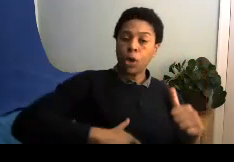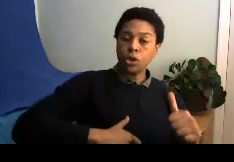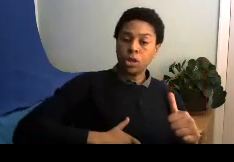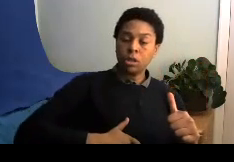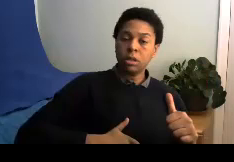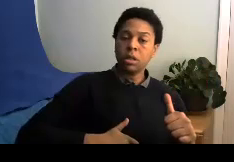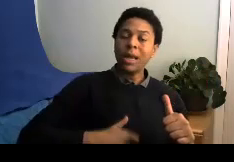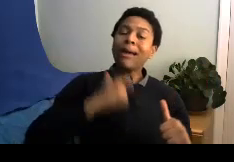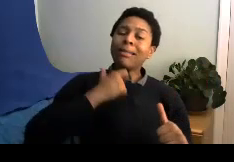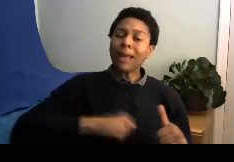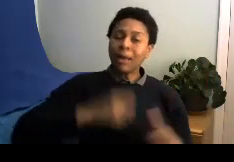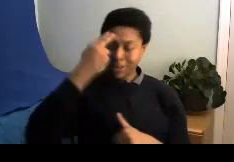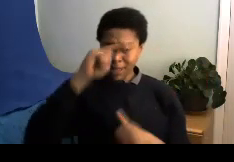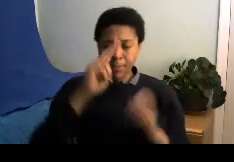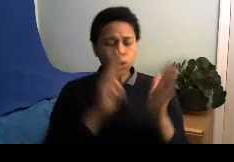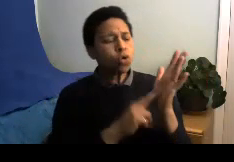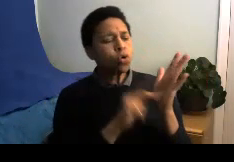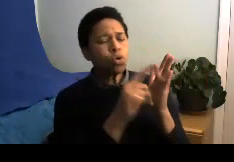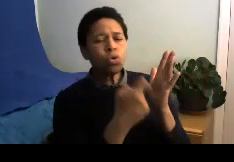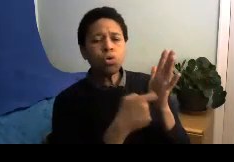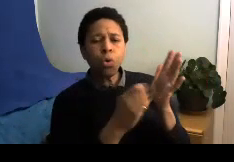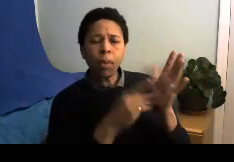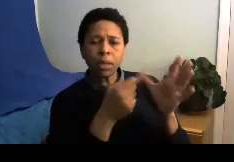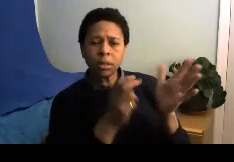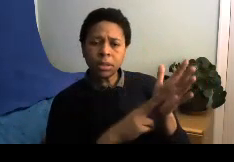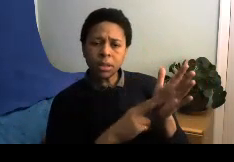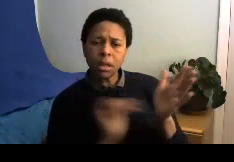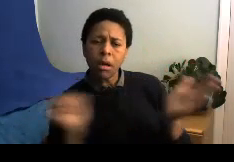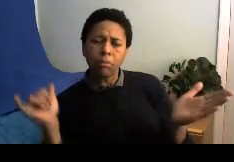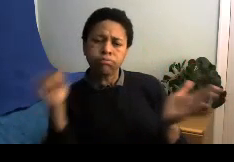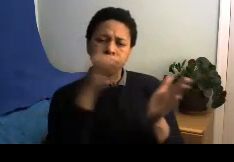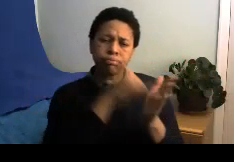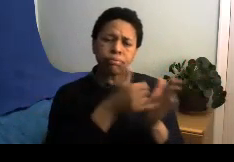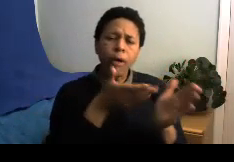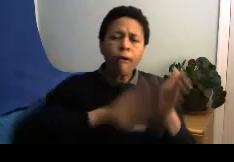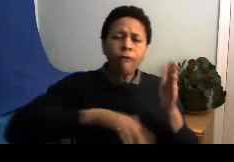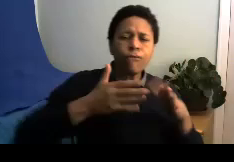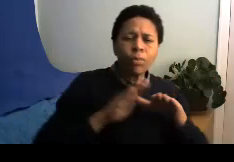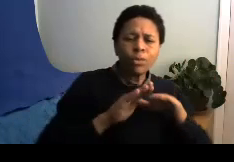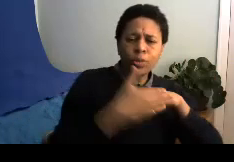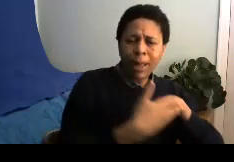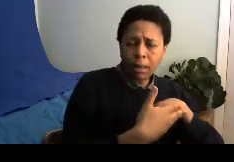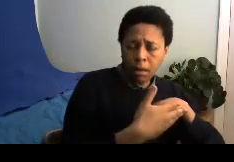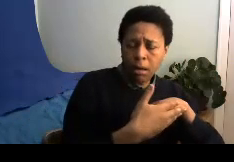the UK from Jamaica in 1956, with his wife Claudette and he's